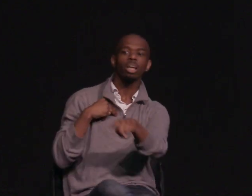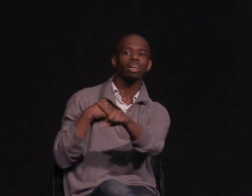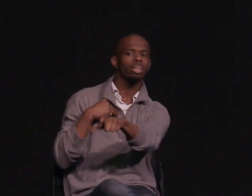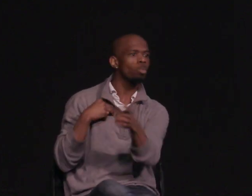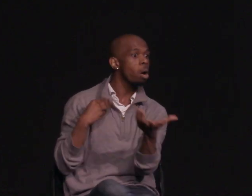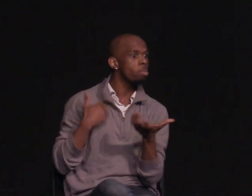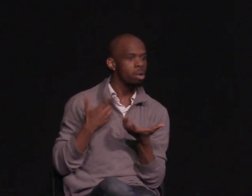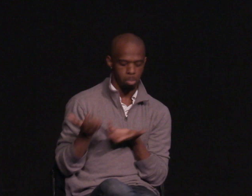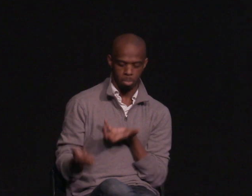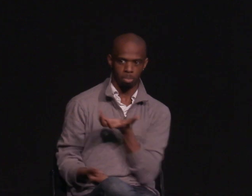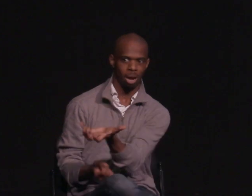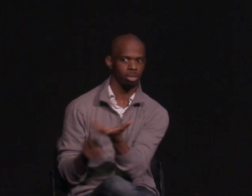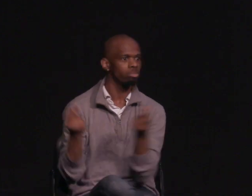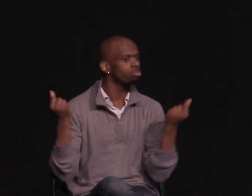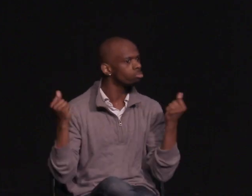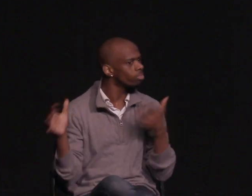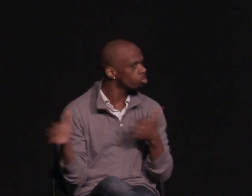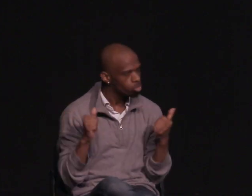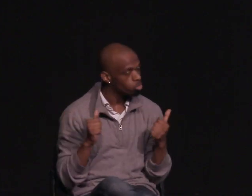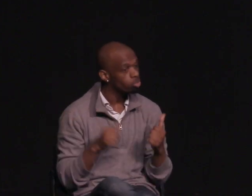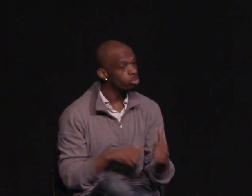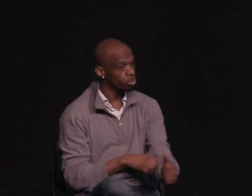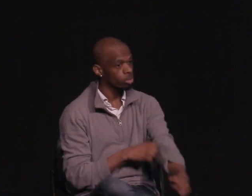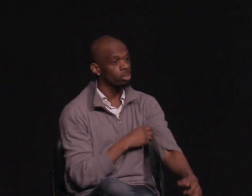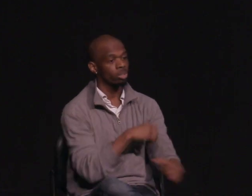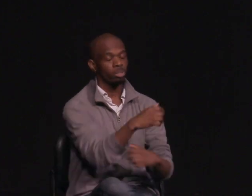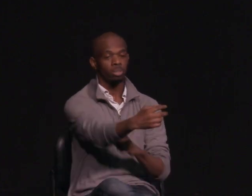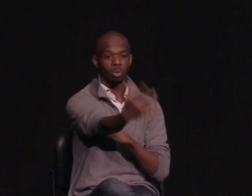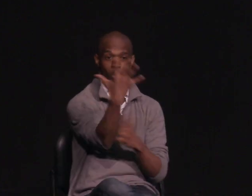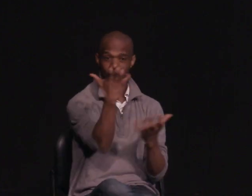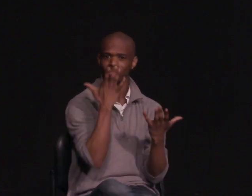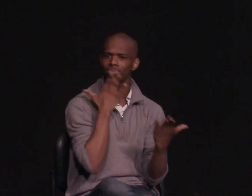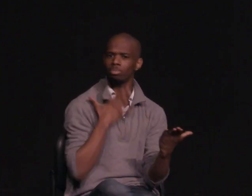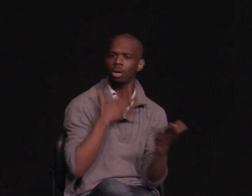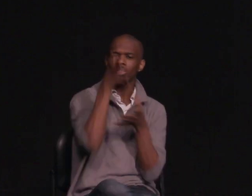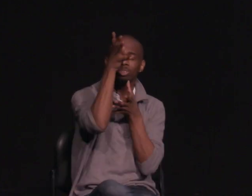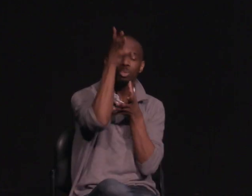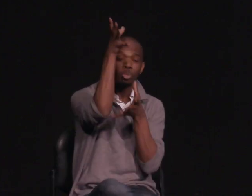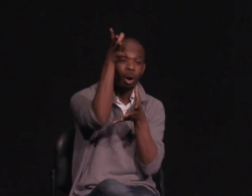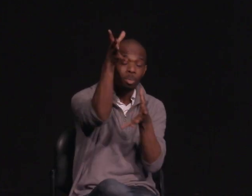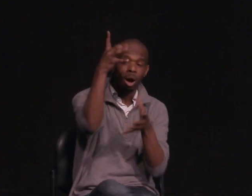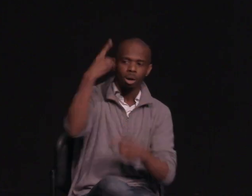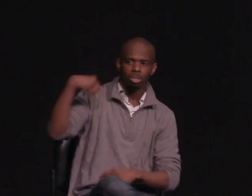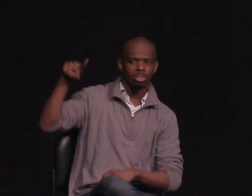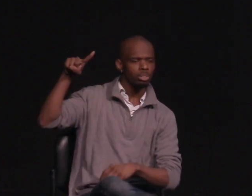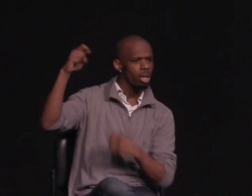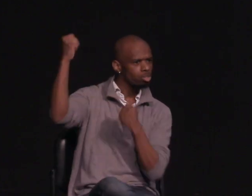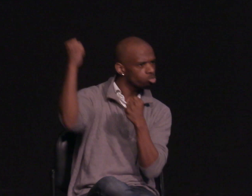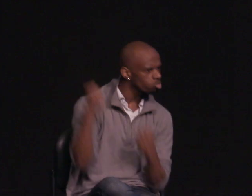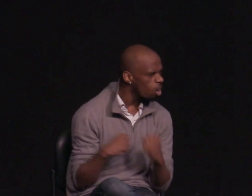I give thanks to my grandparents for laying the foundation for the work that I've done for more than 2 decades.